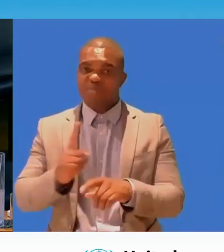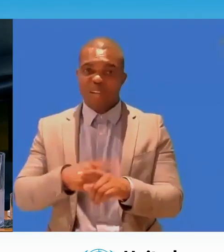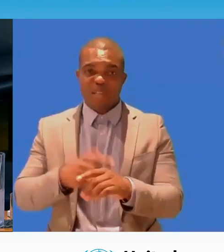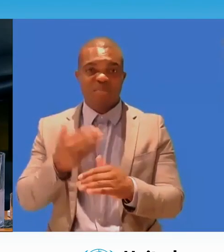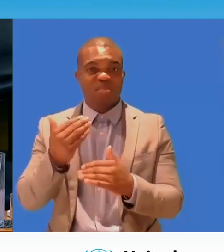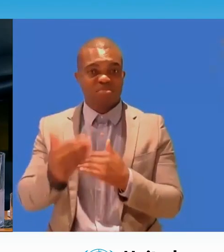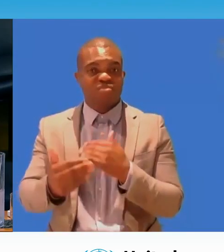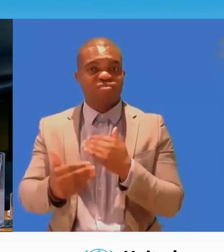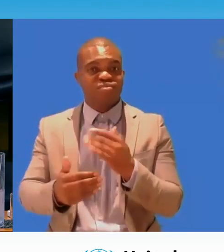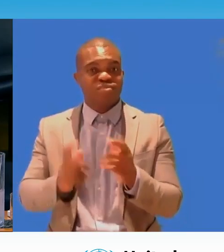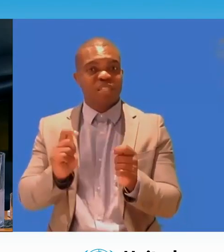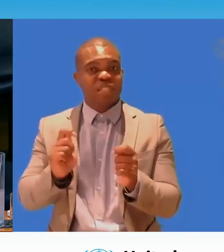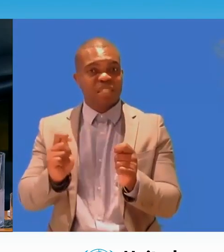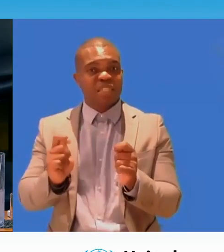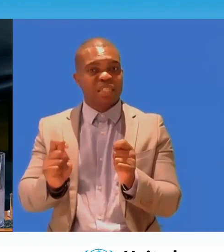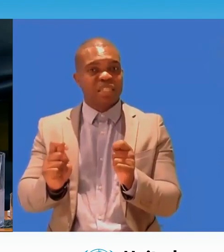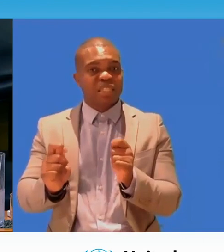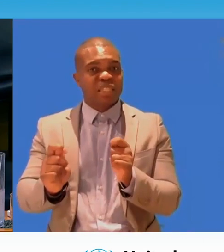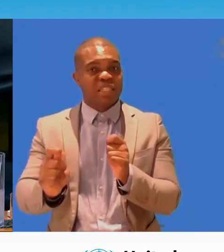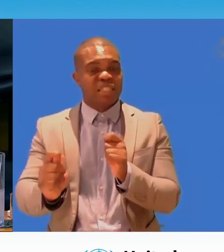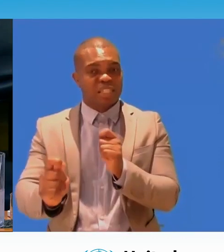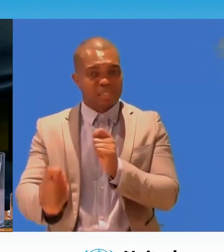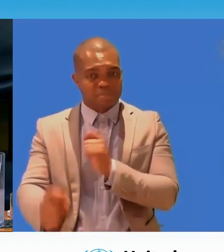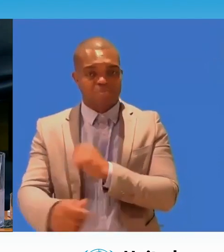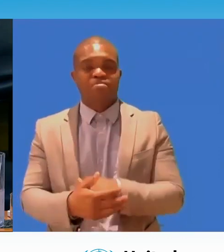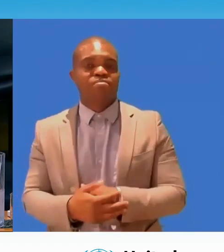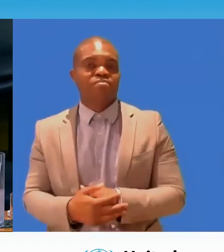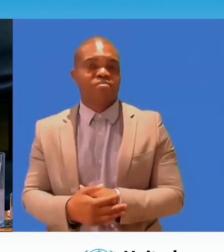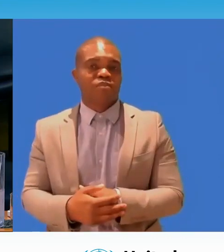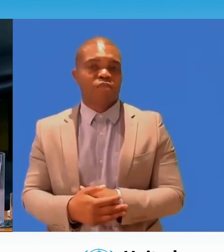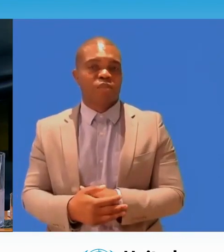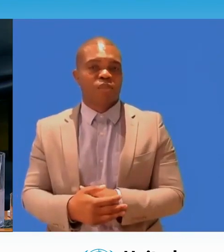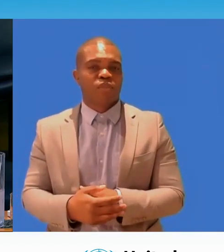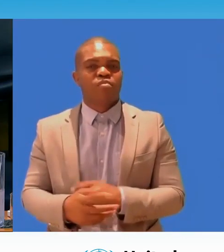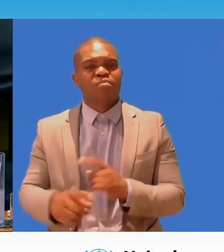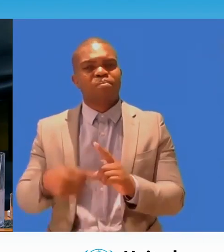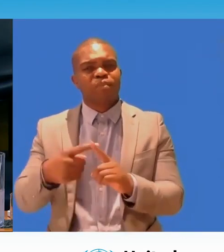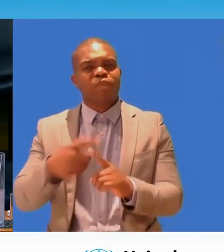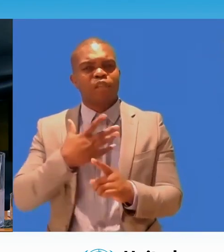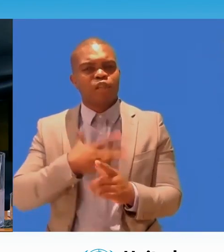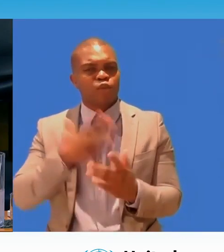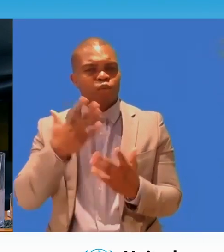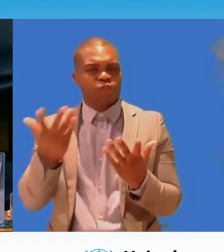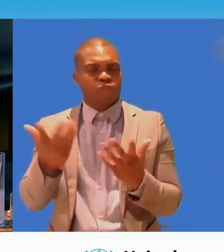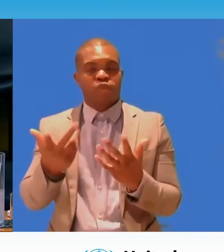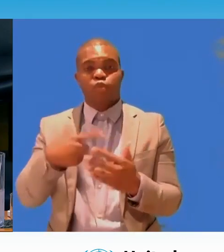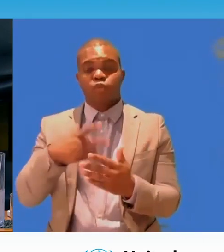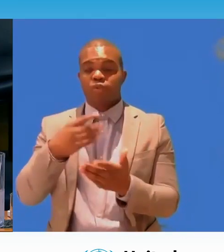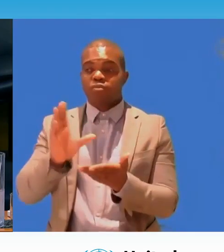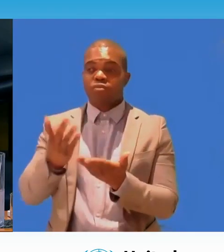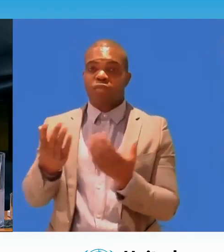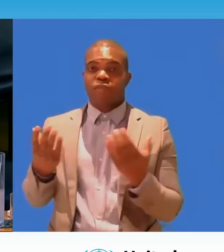and more coordination is needed because we understand that the context globally is very